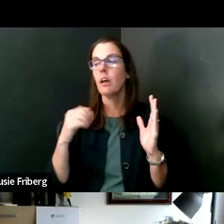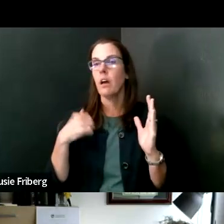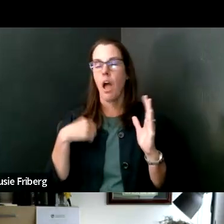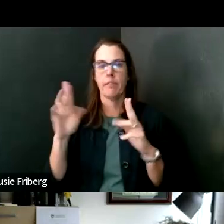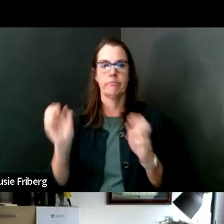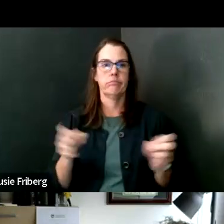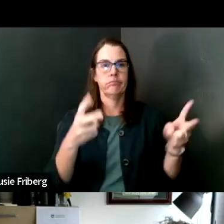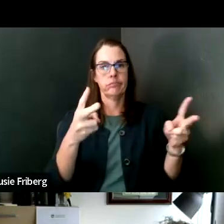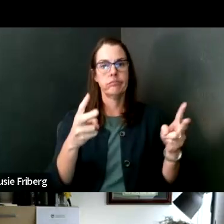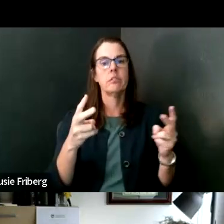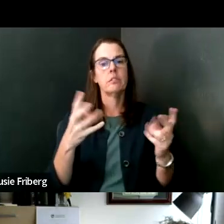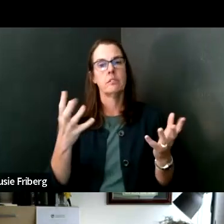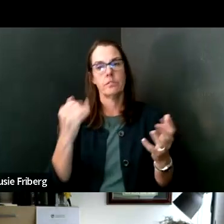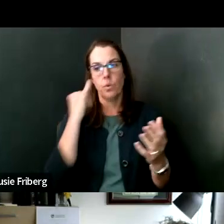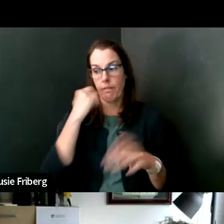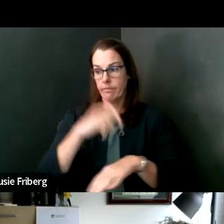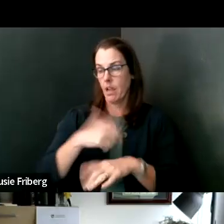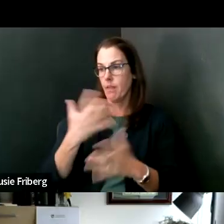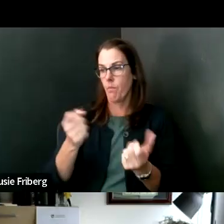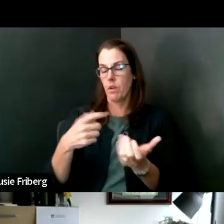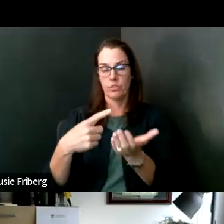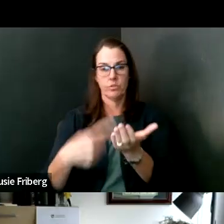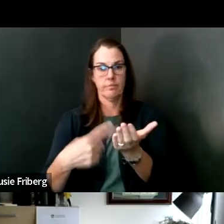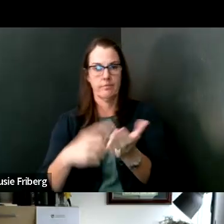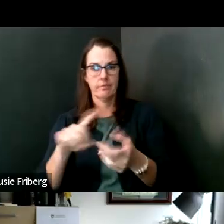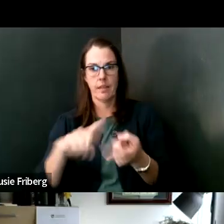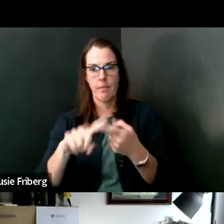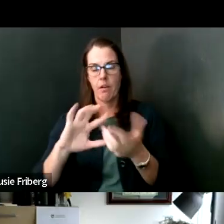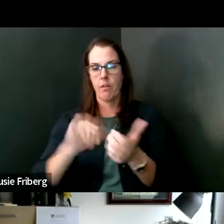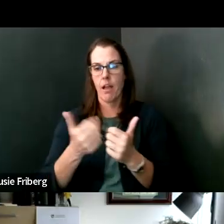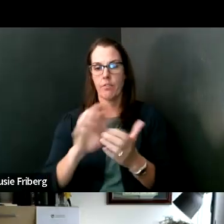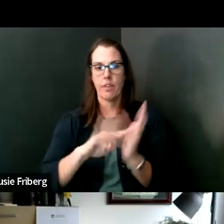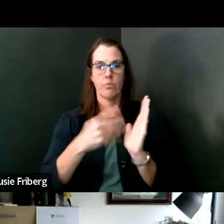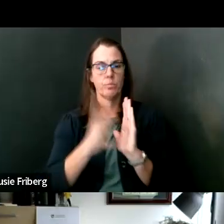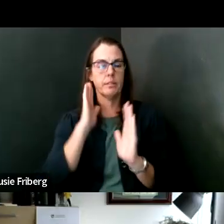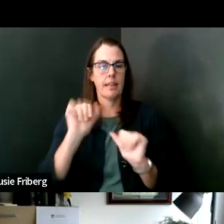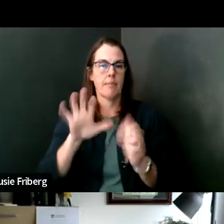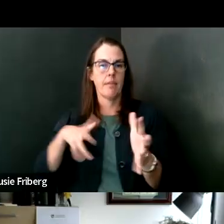um some of the pro um rubrics may be updated, but again until I get the actual data into these